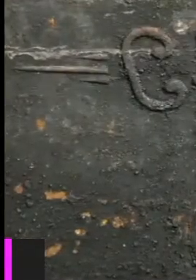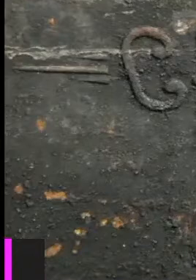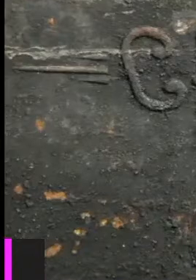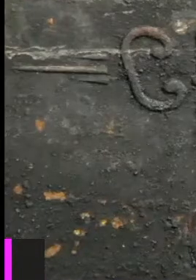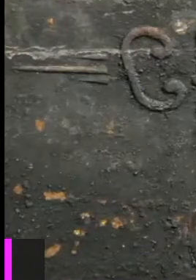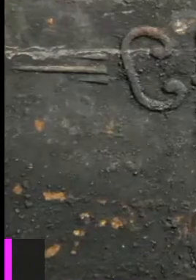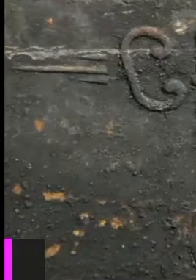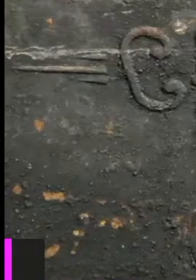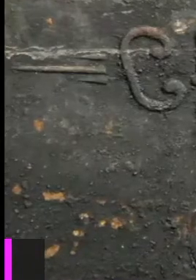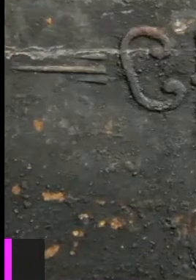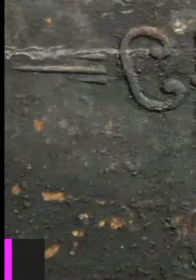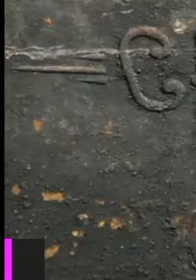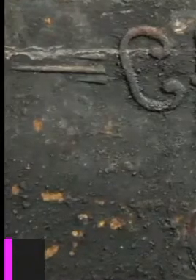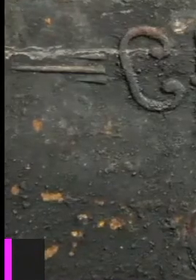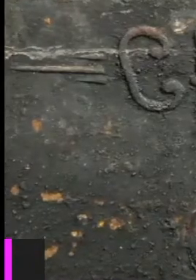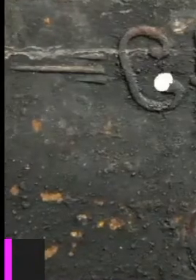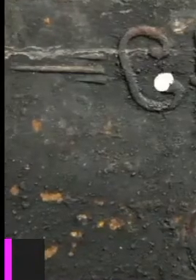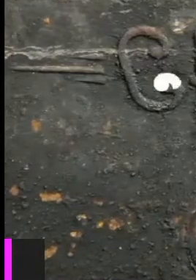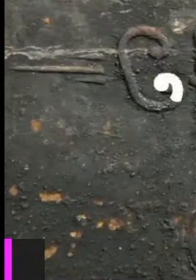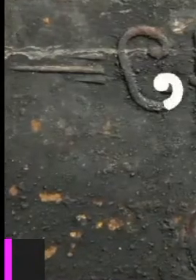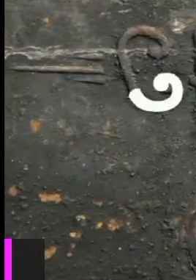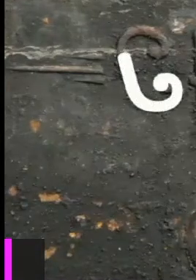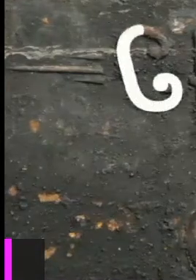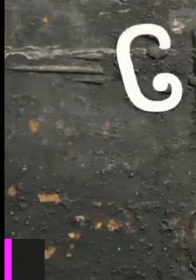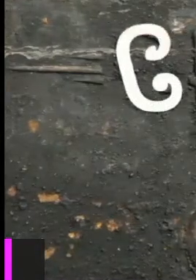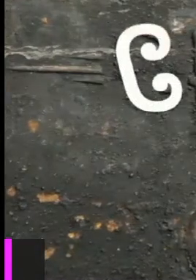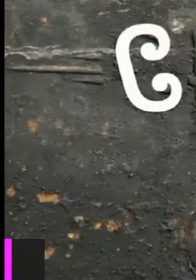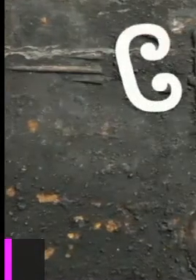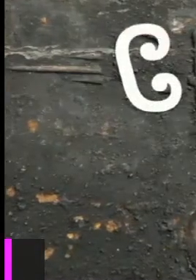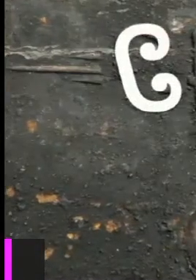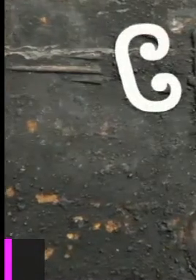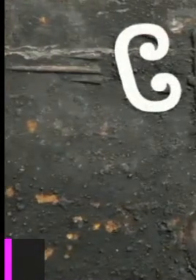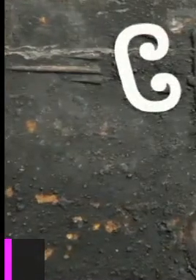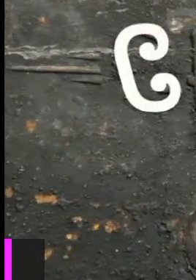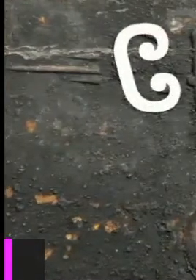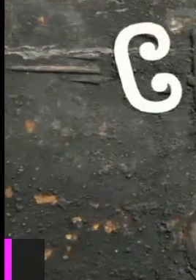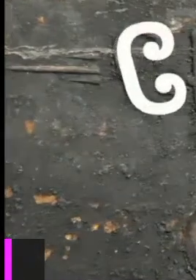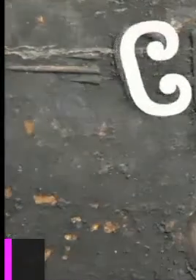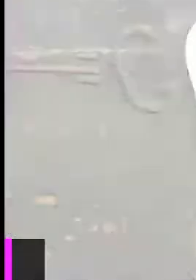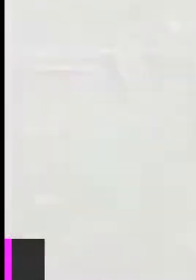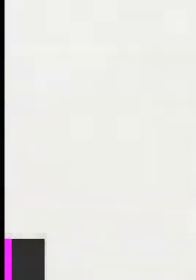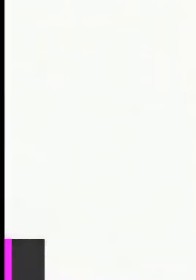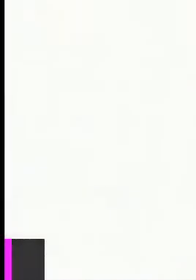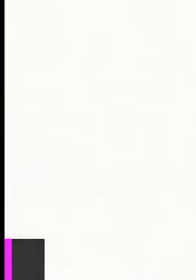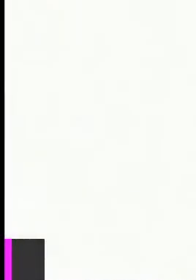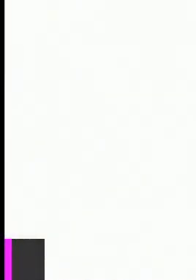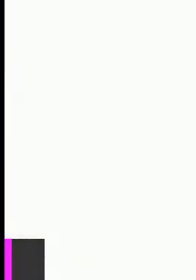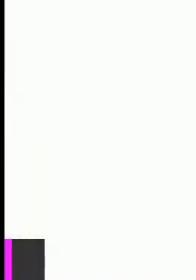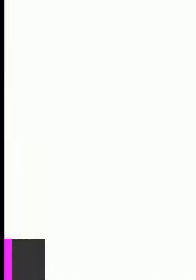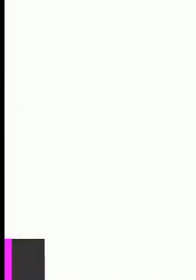This stamp captures the enduring magic of the hall, providing inspiration for our new monogram.